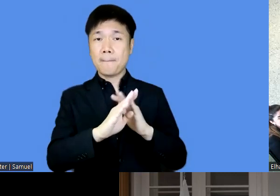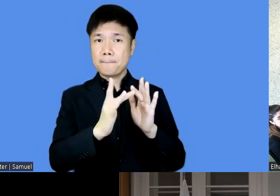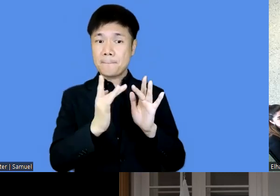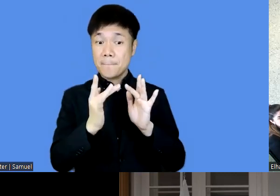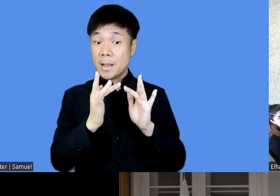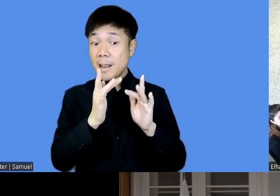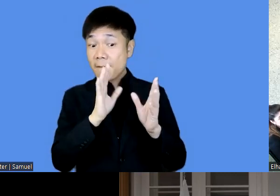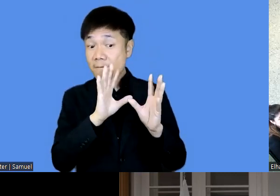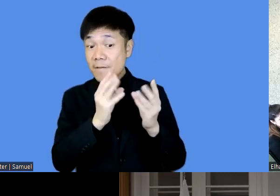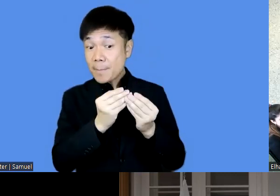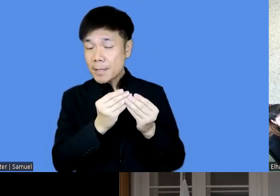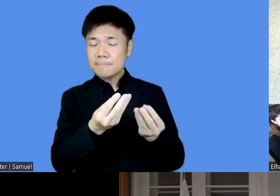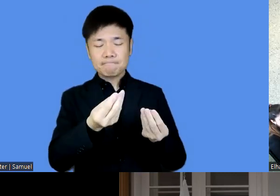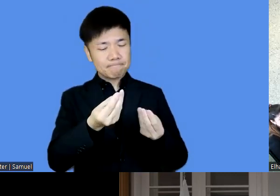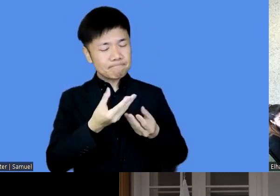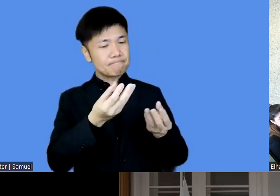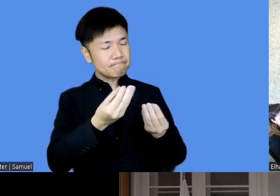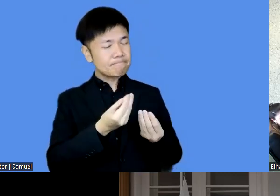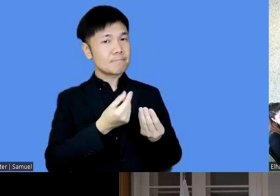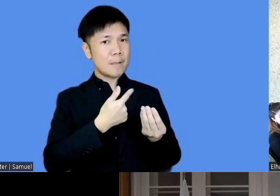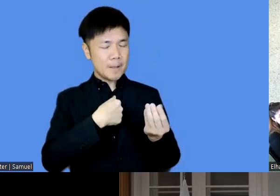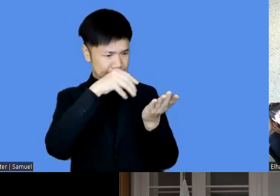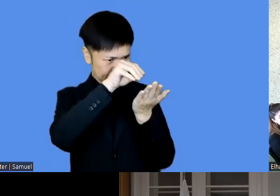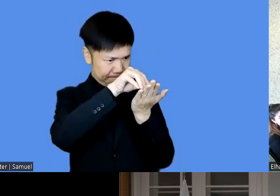and their family, or even better, engaging with organisations of persons with disabilities